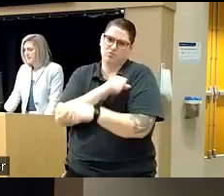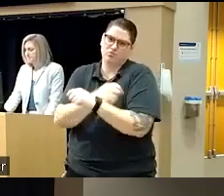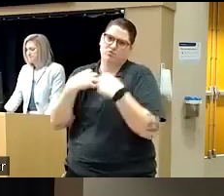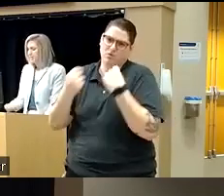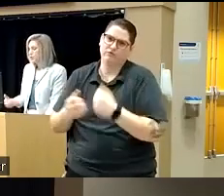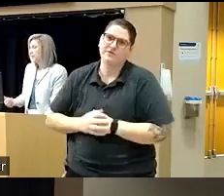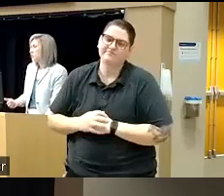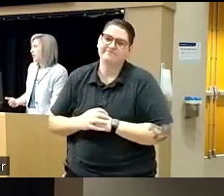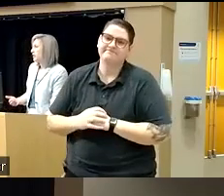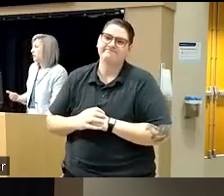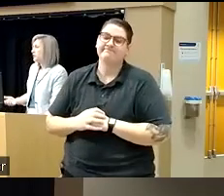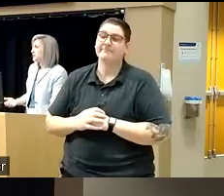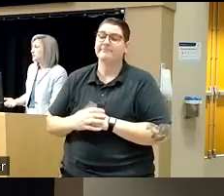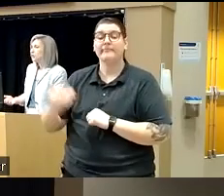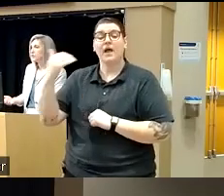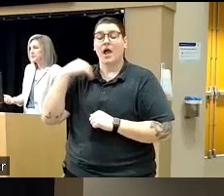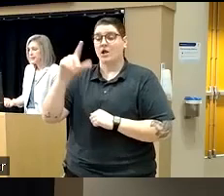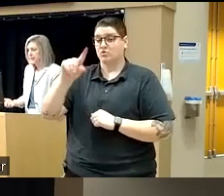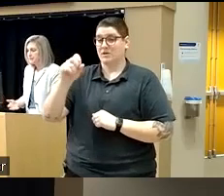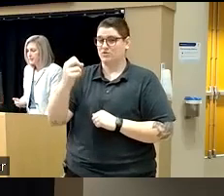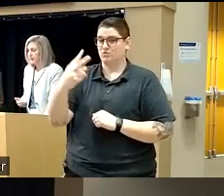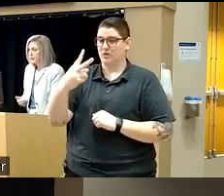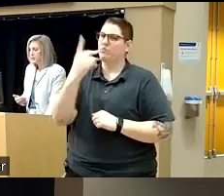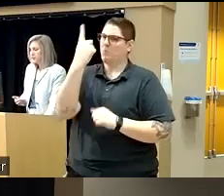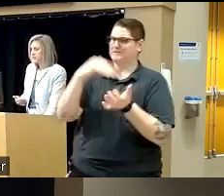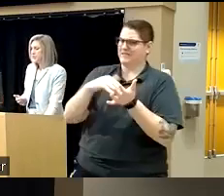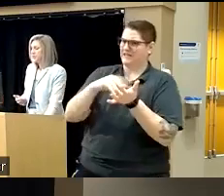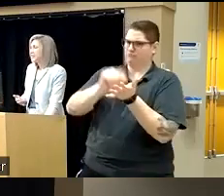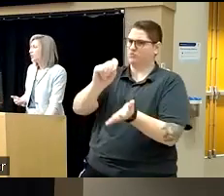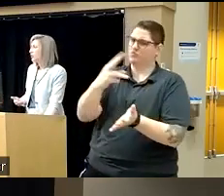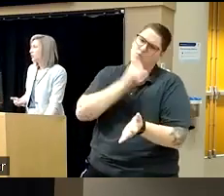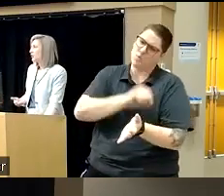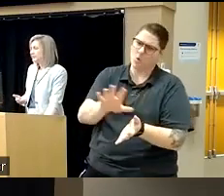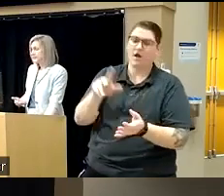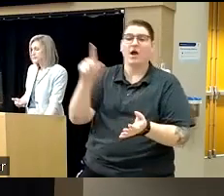in 2012 and although this is an older study researchers studied turnover in